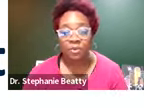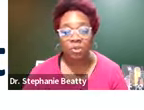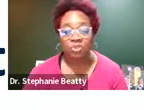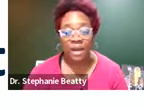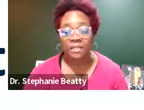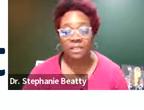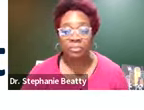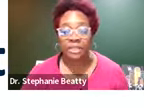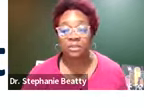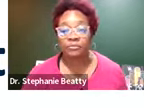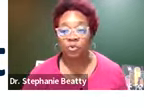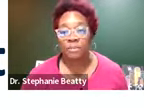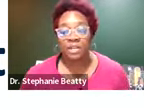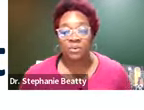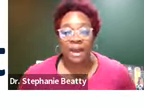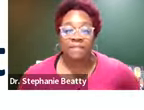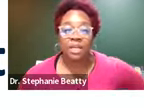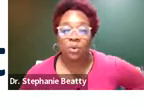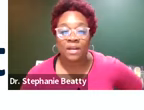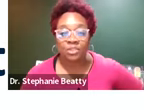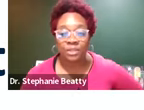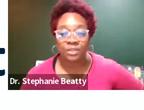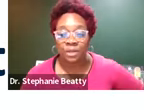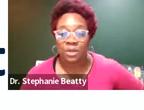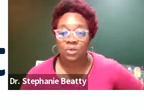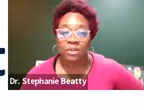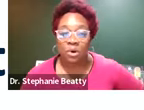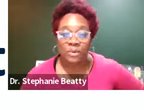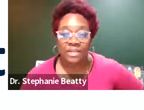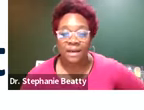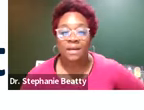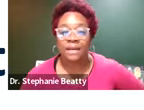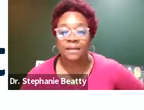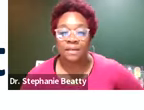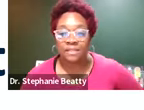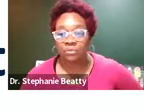And if you are trying to complete the form and you have any questions, you can always contact us